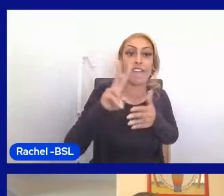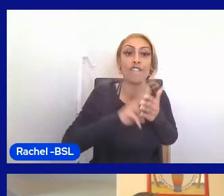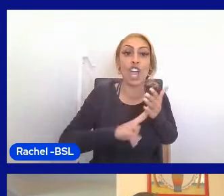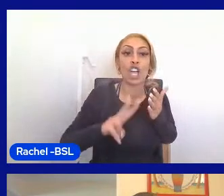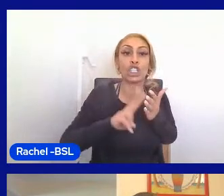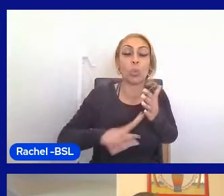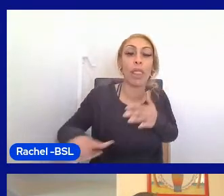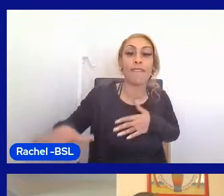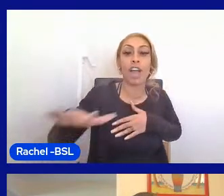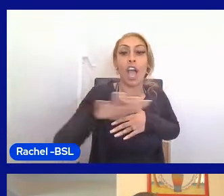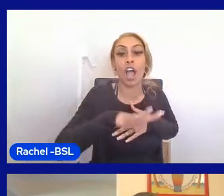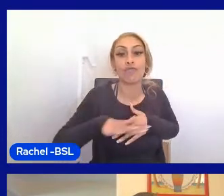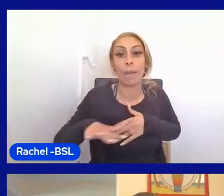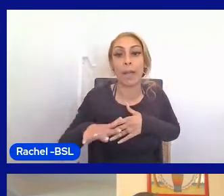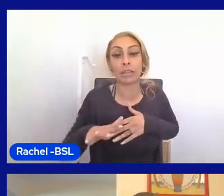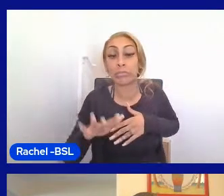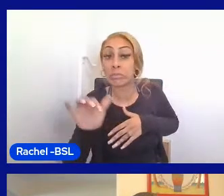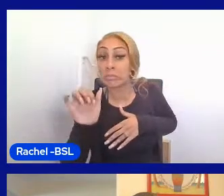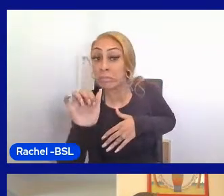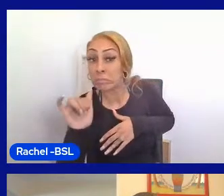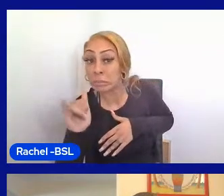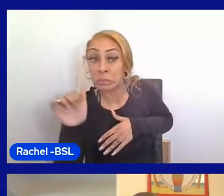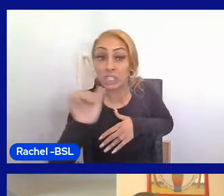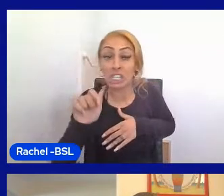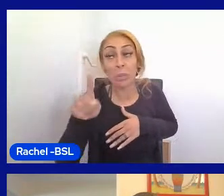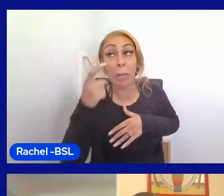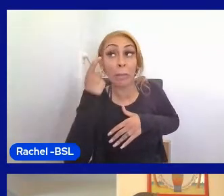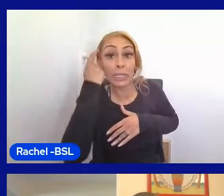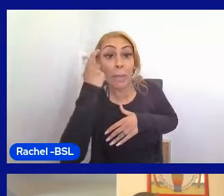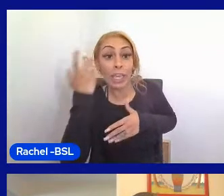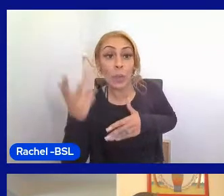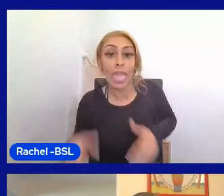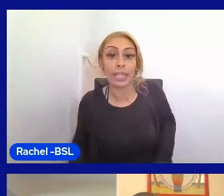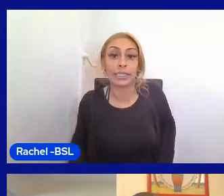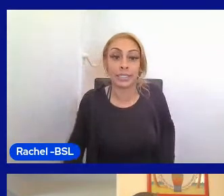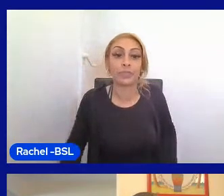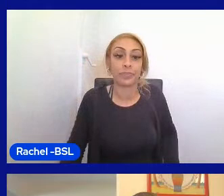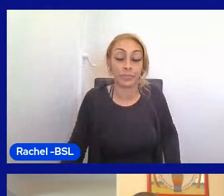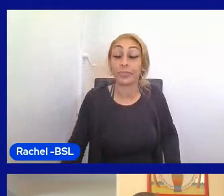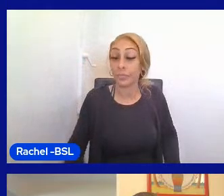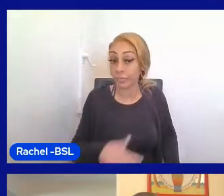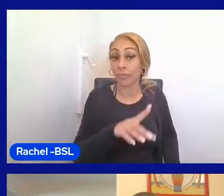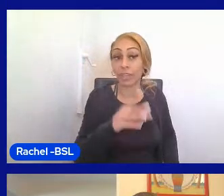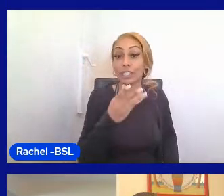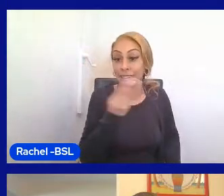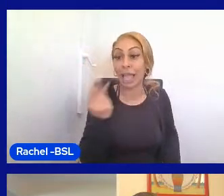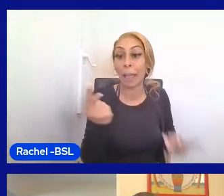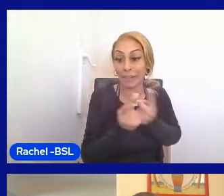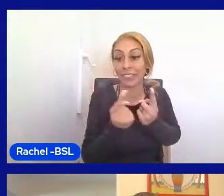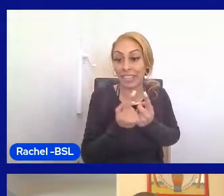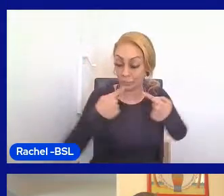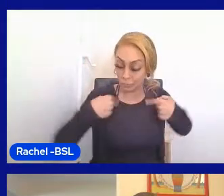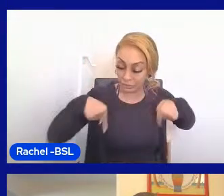In design terms, how might that feature in the virtual environment? You may not have got there, but maybe you can